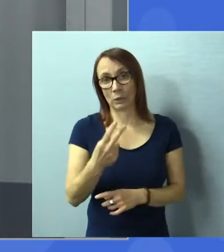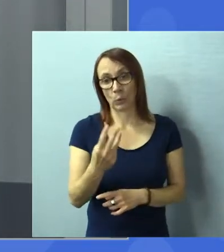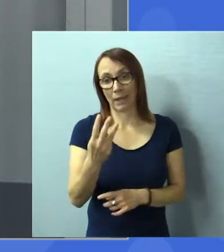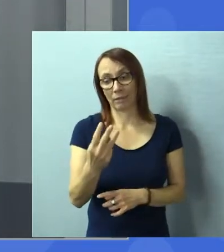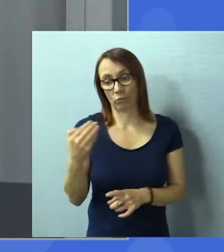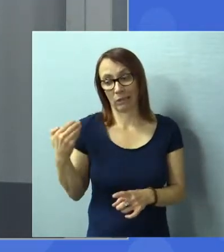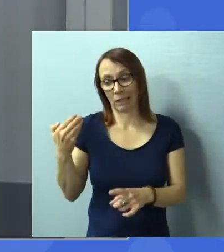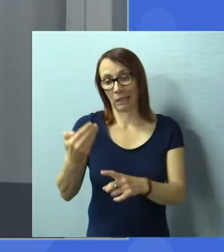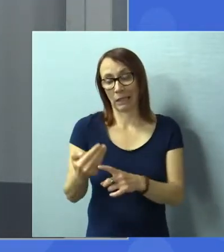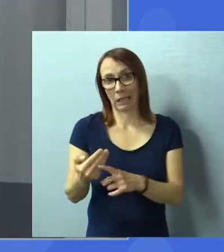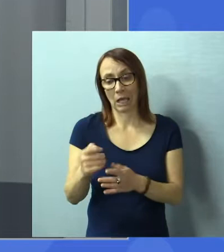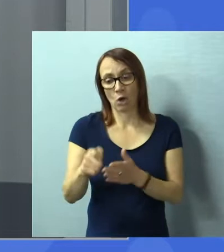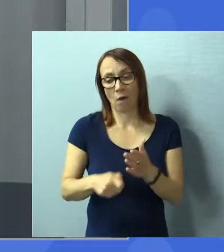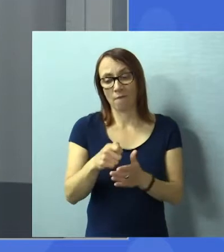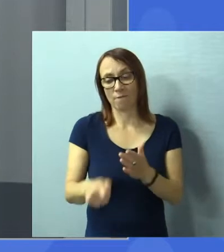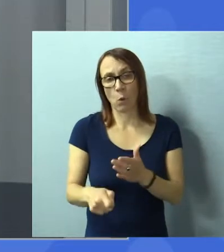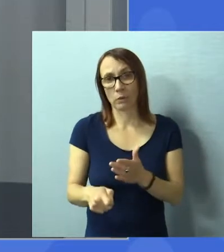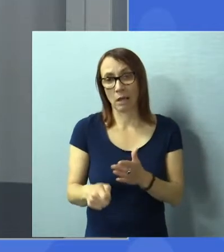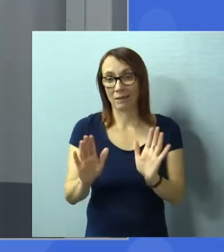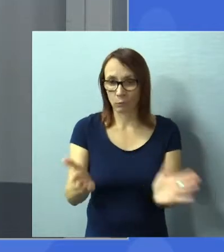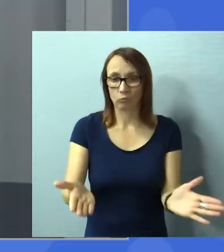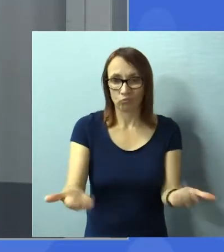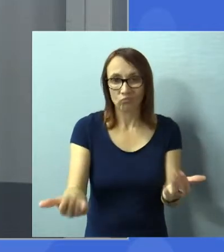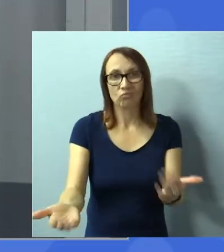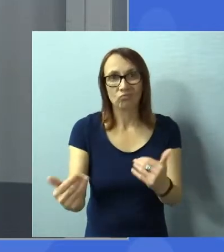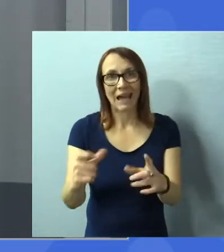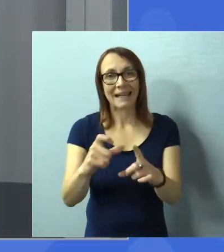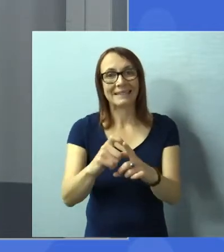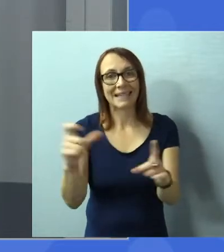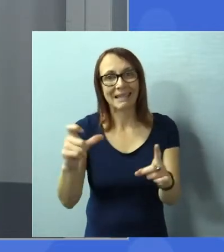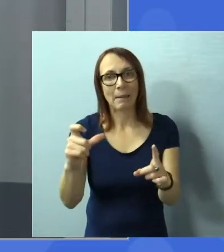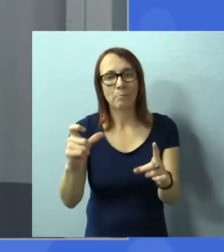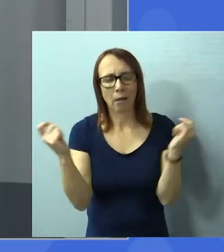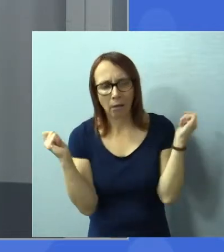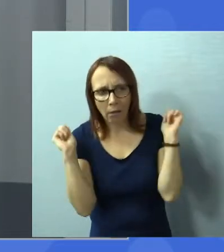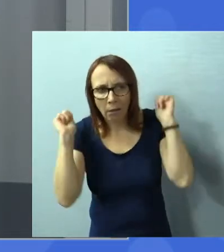beds on a cold dark December morning to show it off to the ballot box and cast